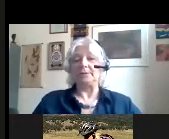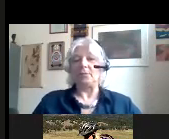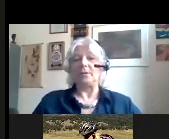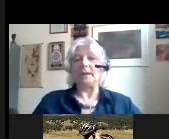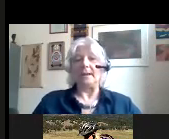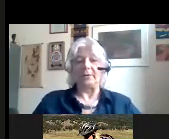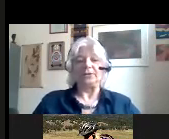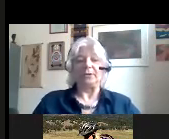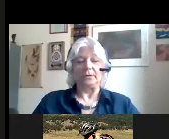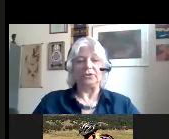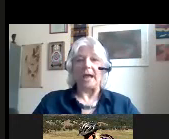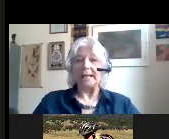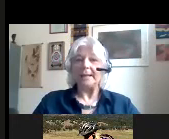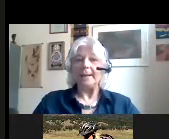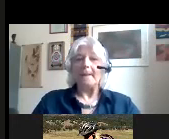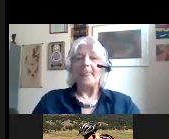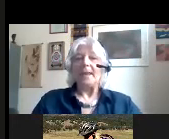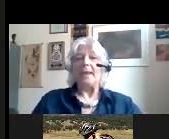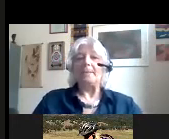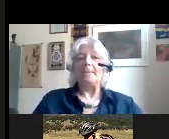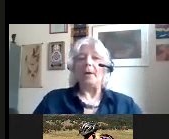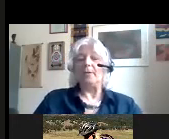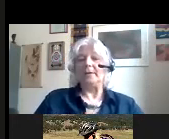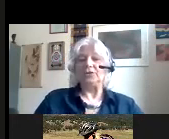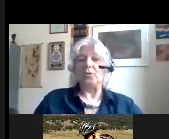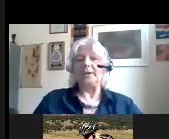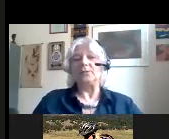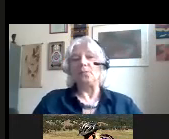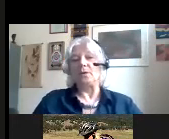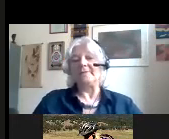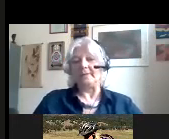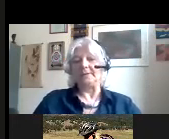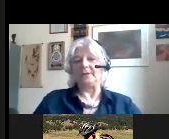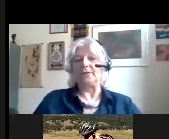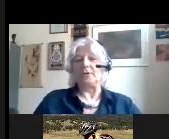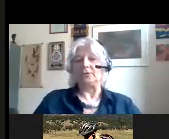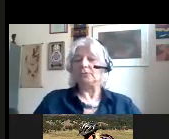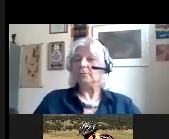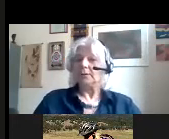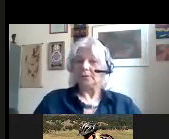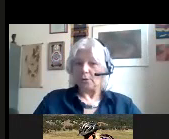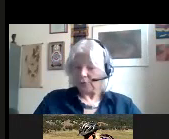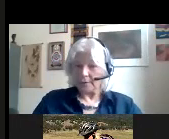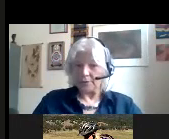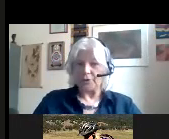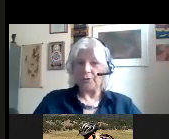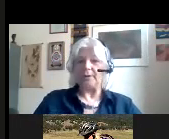peer support, collaboration and mutuality, empowerment and choice. We're going to focus on the culture issue and